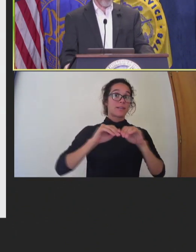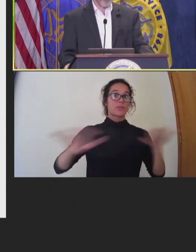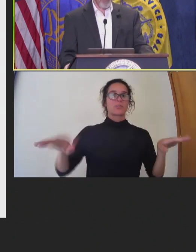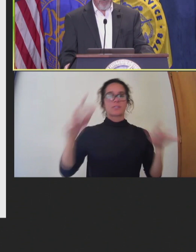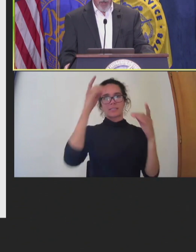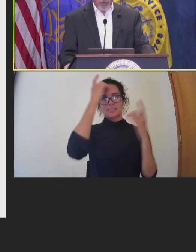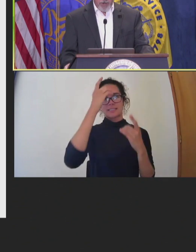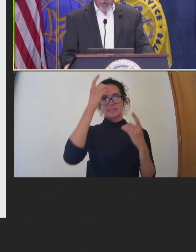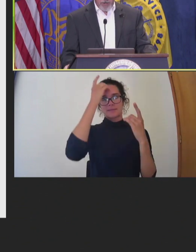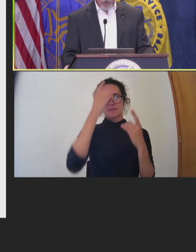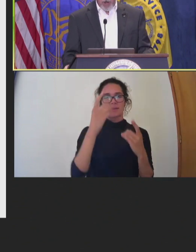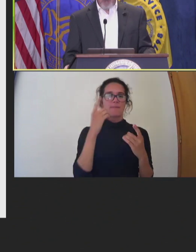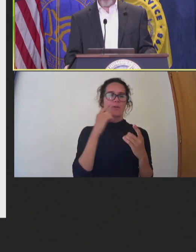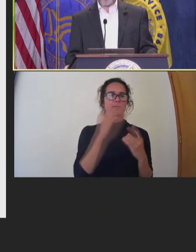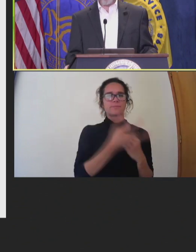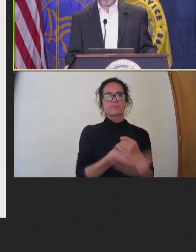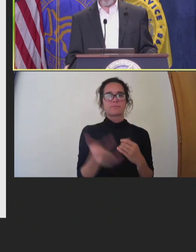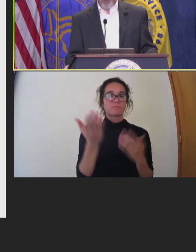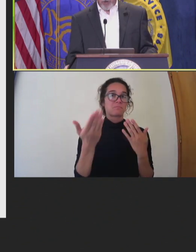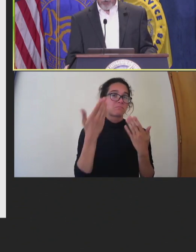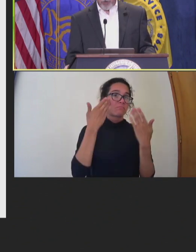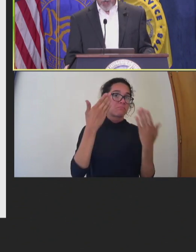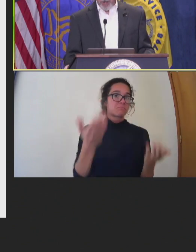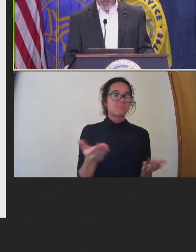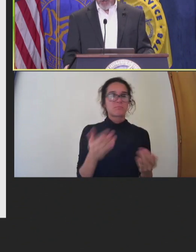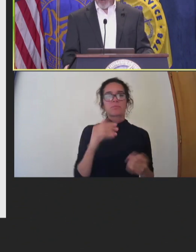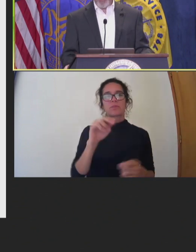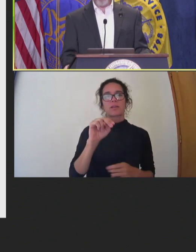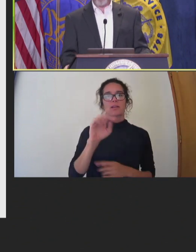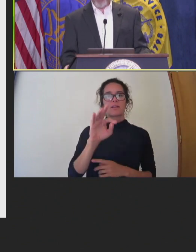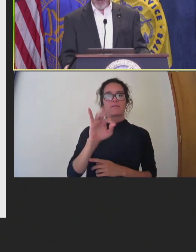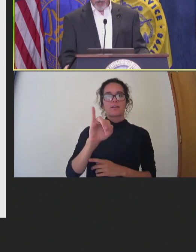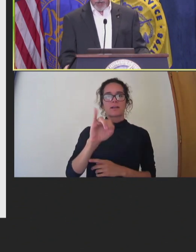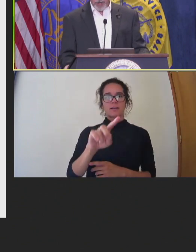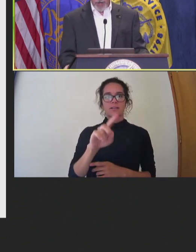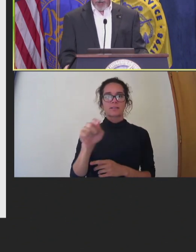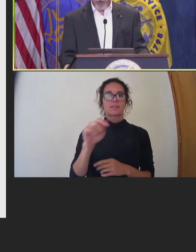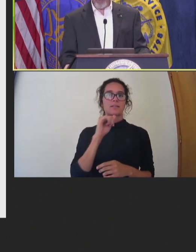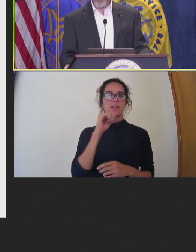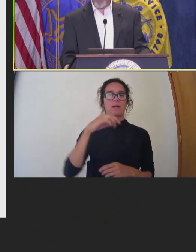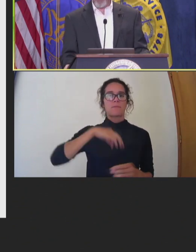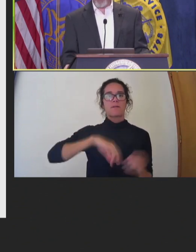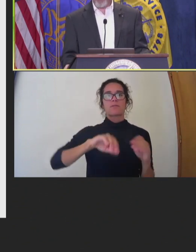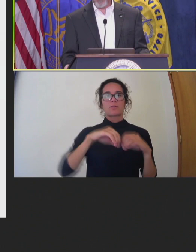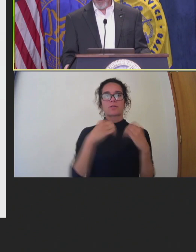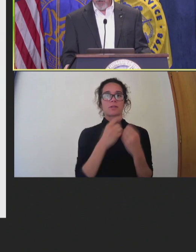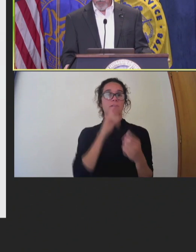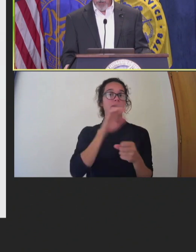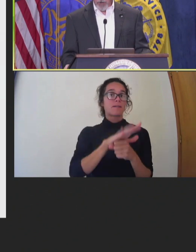NFID is a nonprofit organization dedicated to educating and engaging the public communities